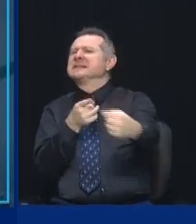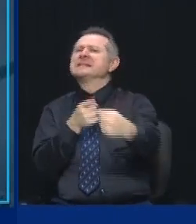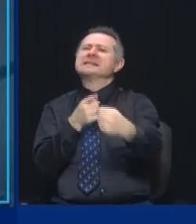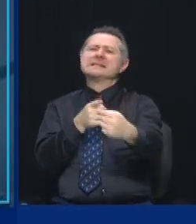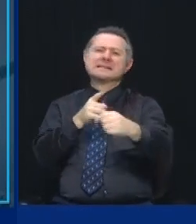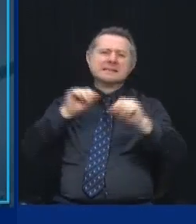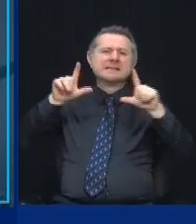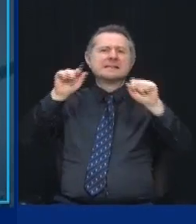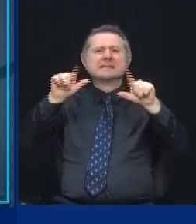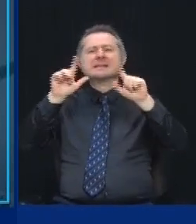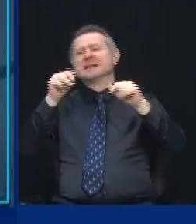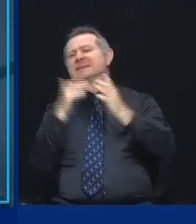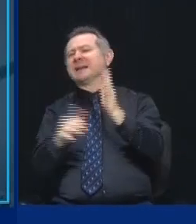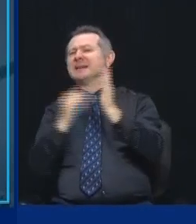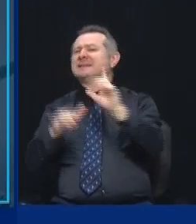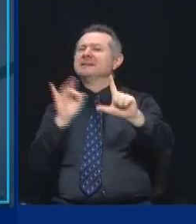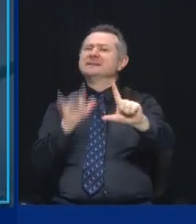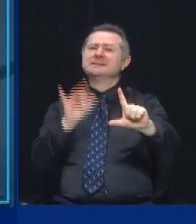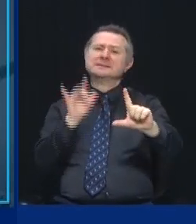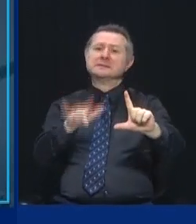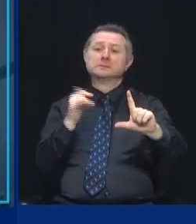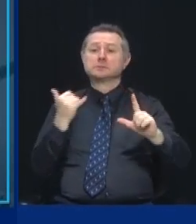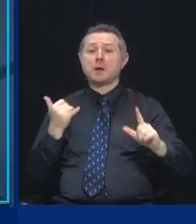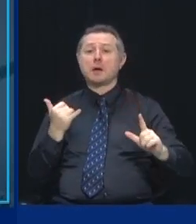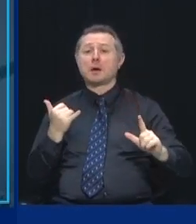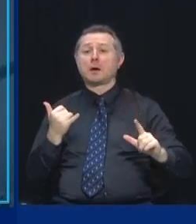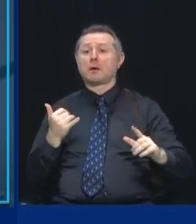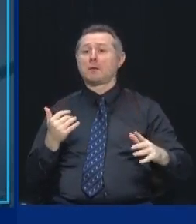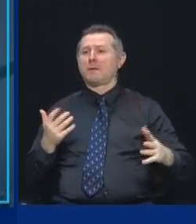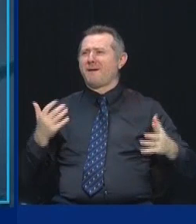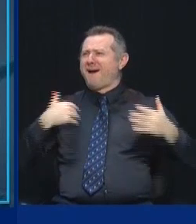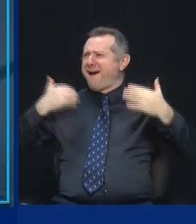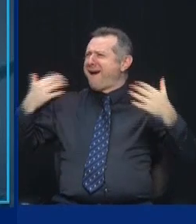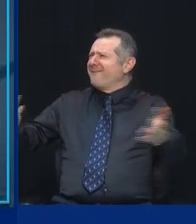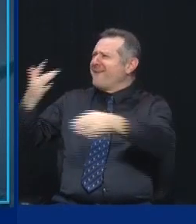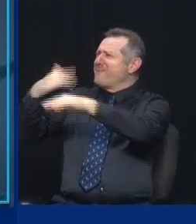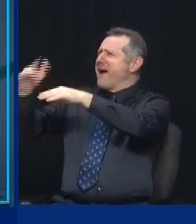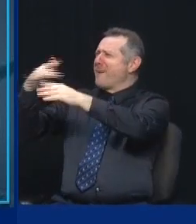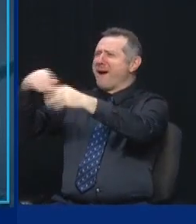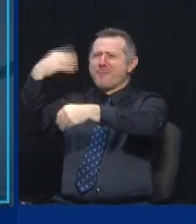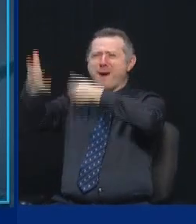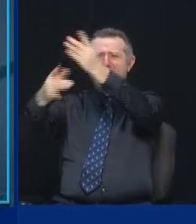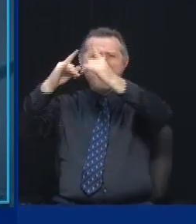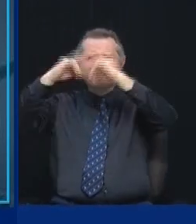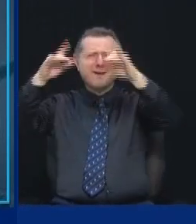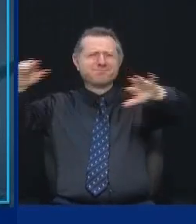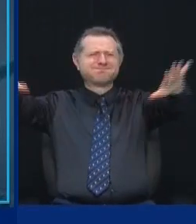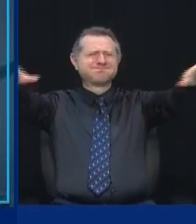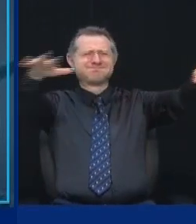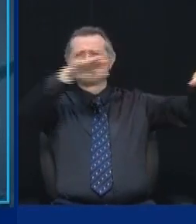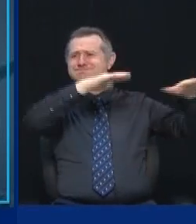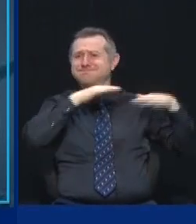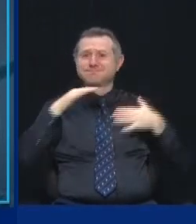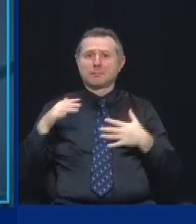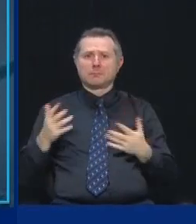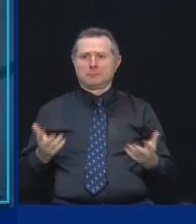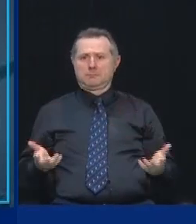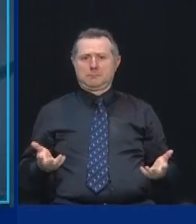REMEMBER, IN THE BEGINNING PEOPLE WERE GOING ON THE WEBSITE EVERY 20 SECONDS AND HITTING THE REFRESH BUTTON GET IT.